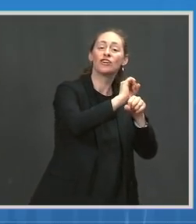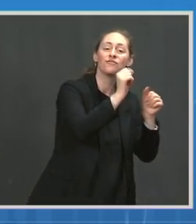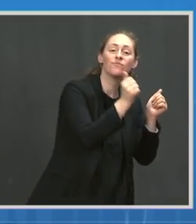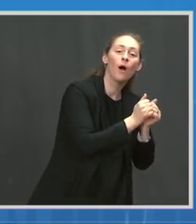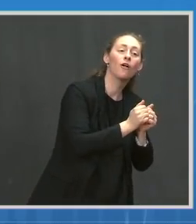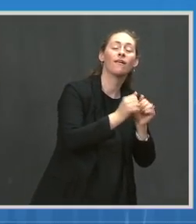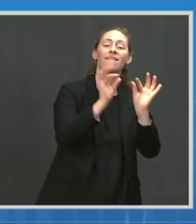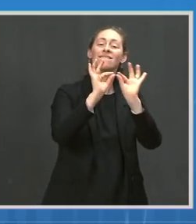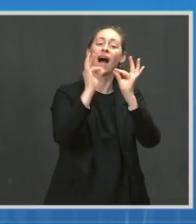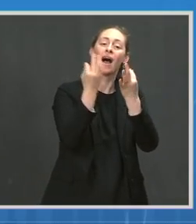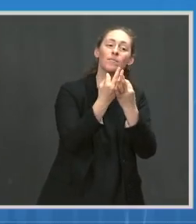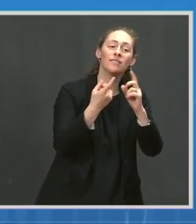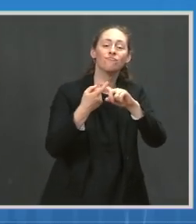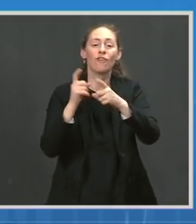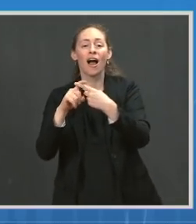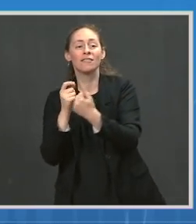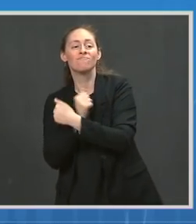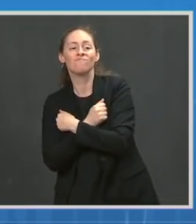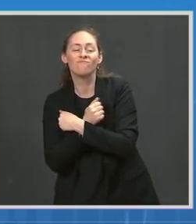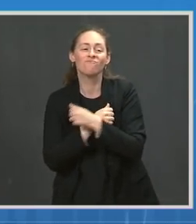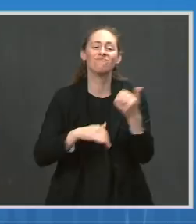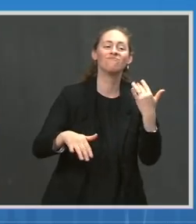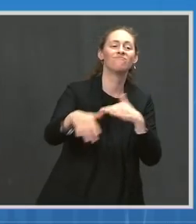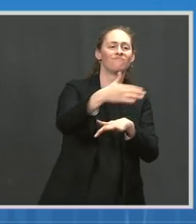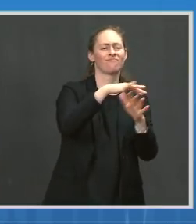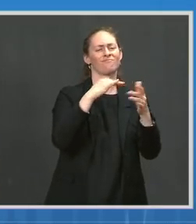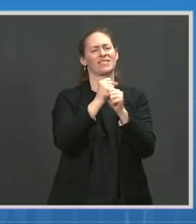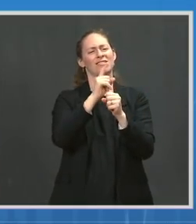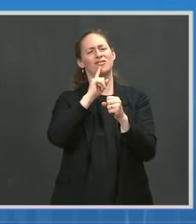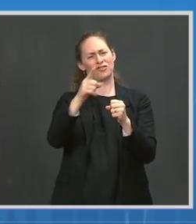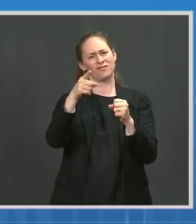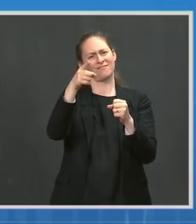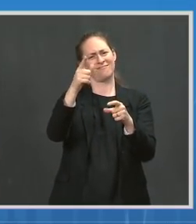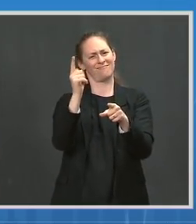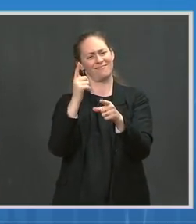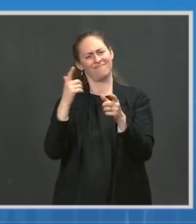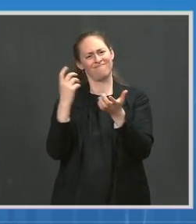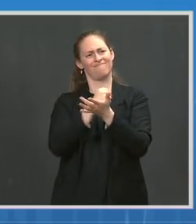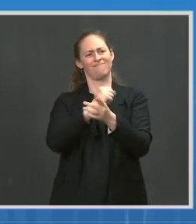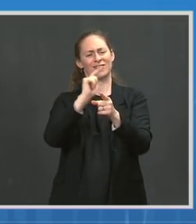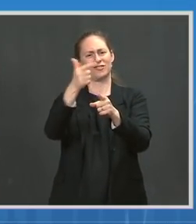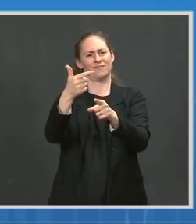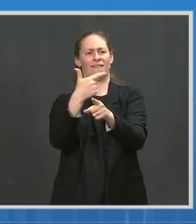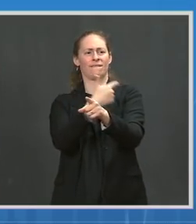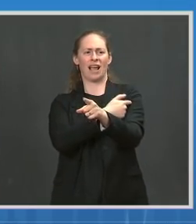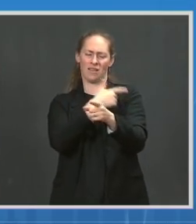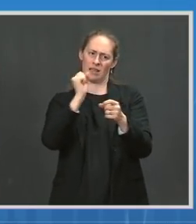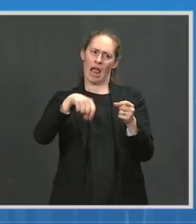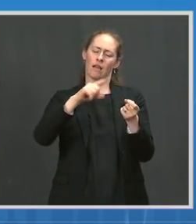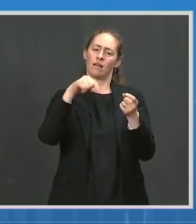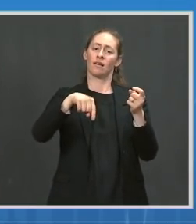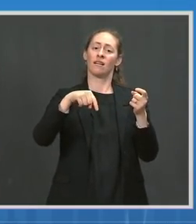and all of us getting vaccinated, we can turn the corner on this public health crisis. Thank you.